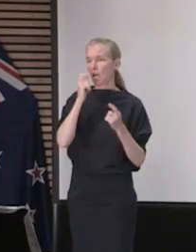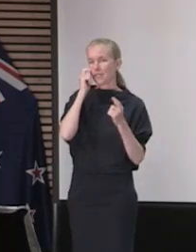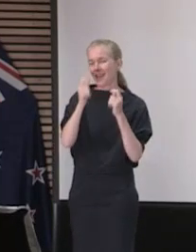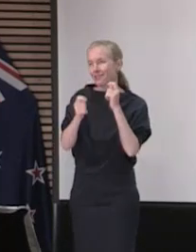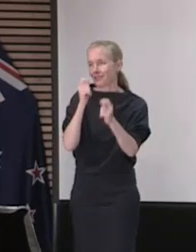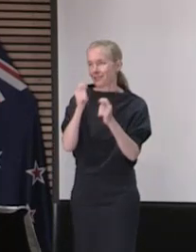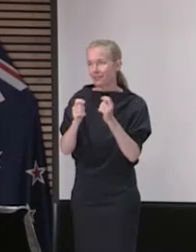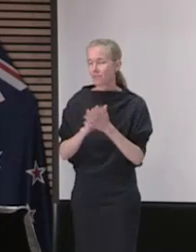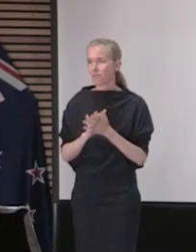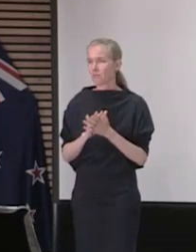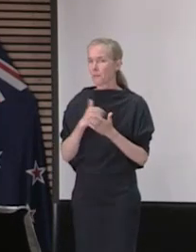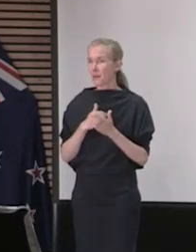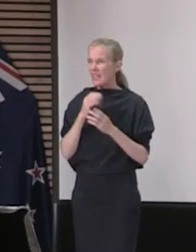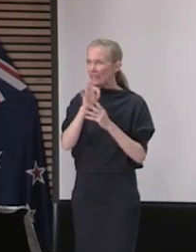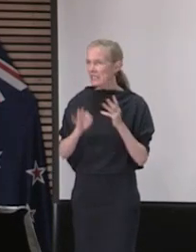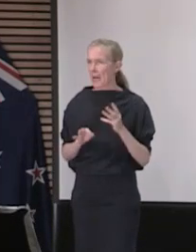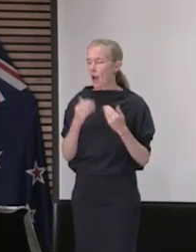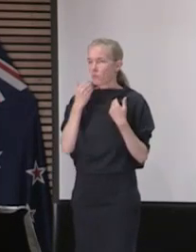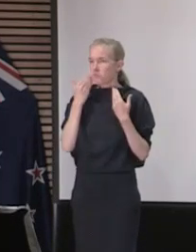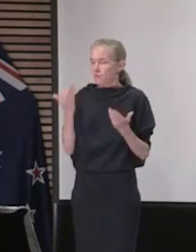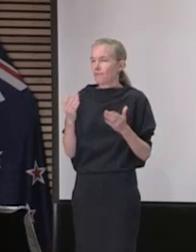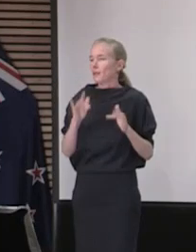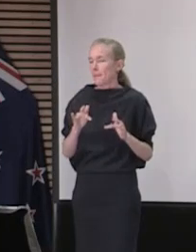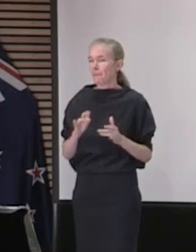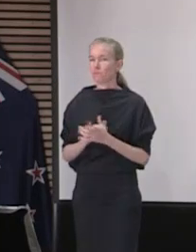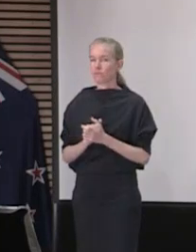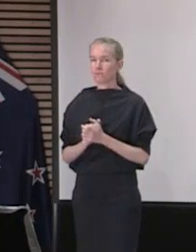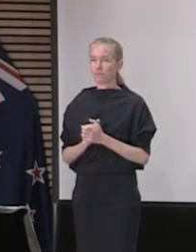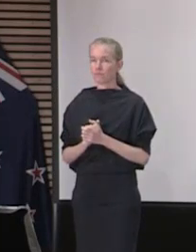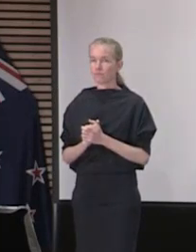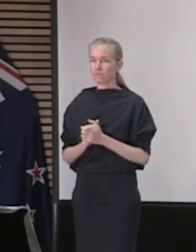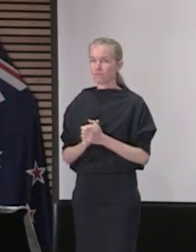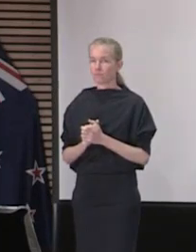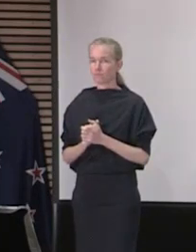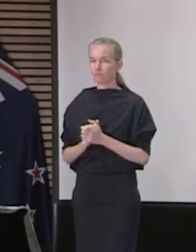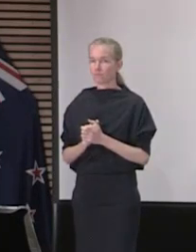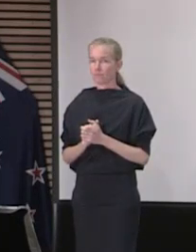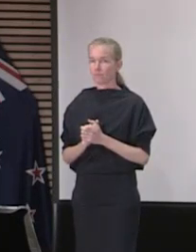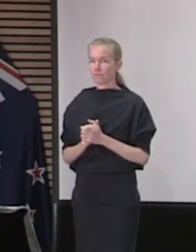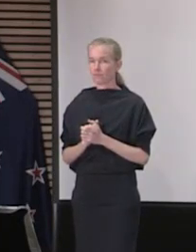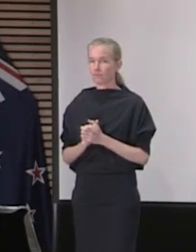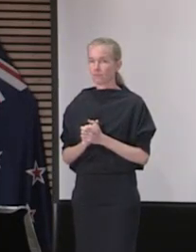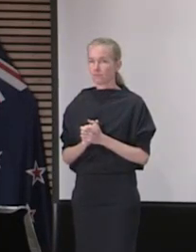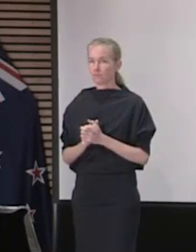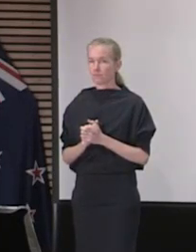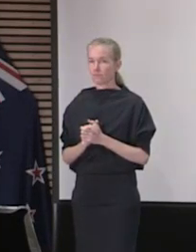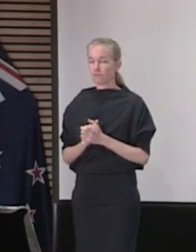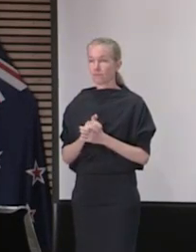You say thatguidance is good, but clearlynot good enough if two nurseshave contracted